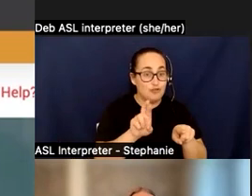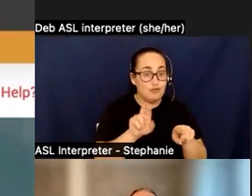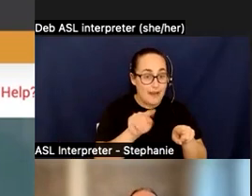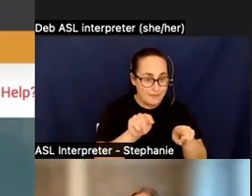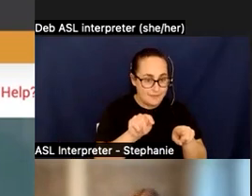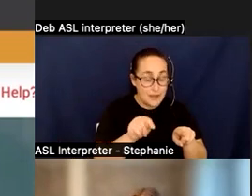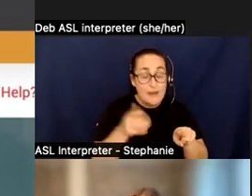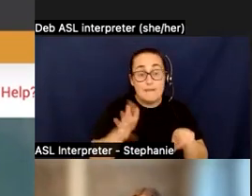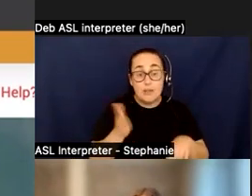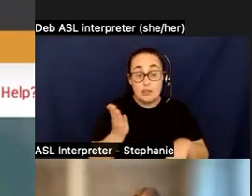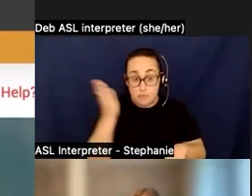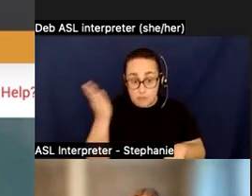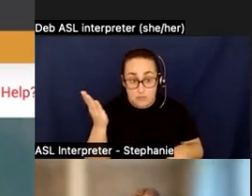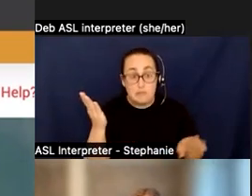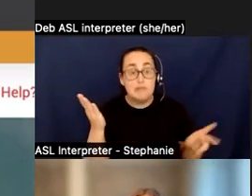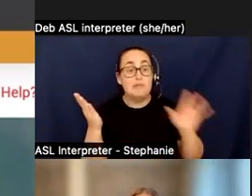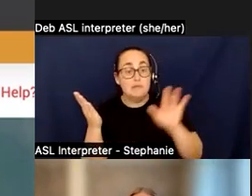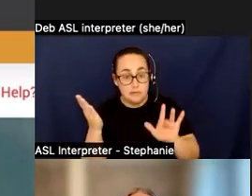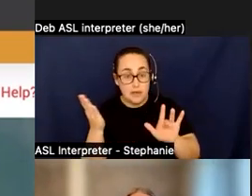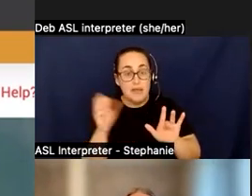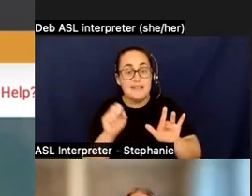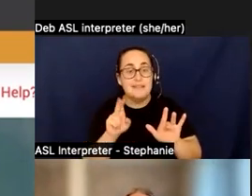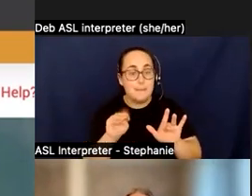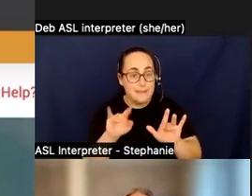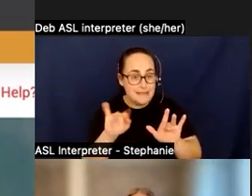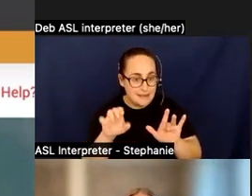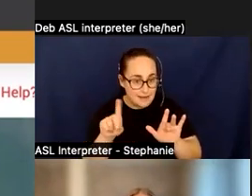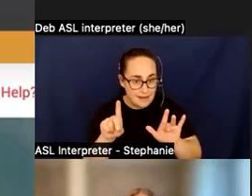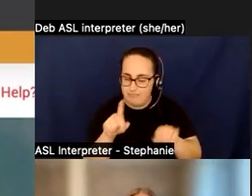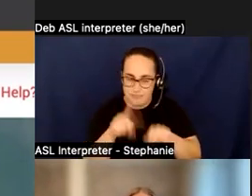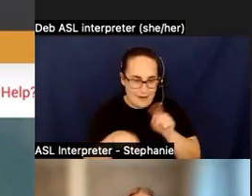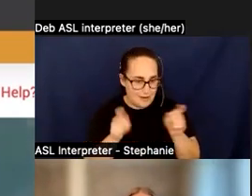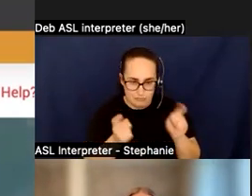you will not be able to change anything, and then if we need revisions from you,